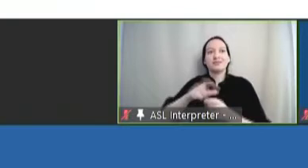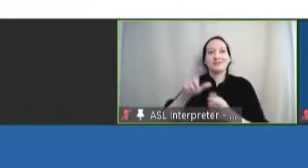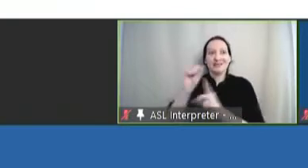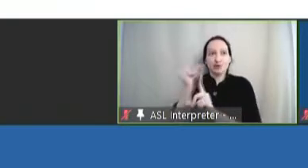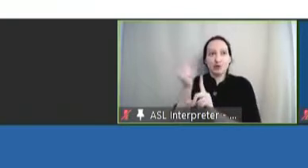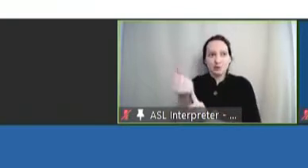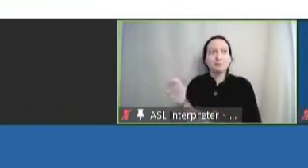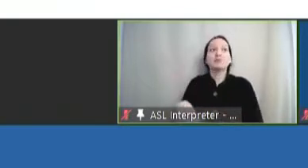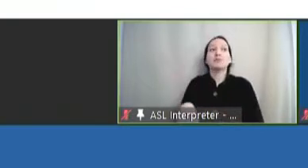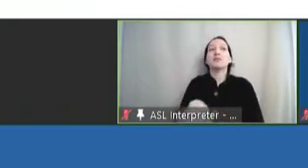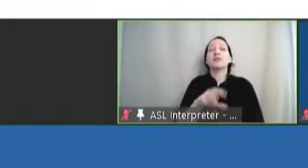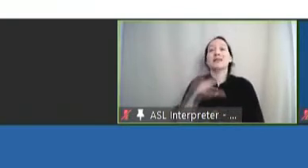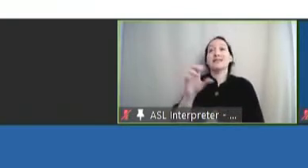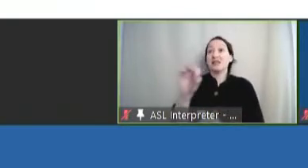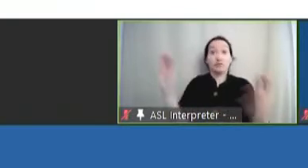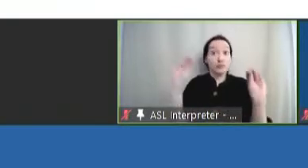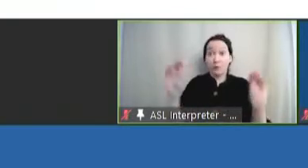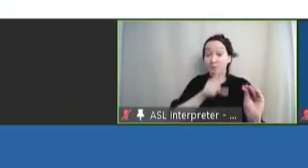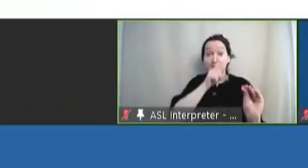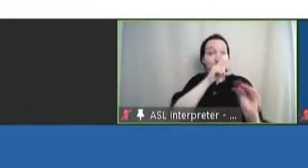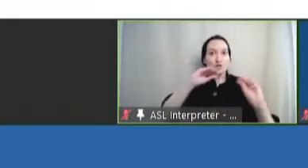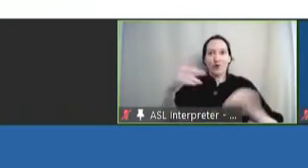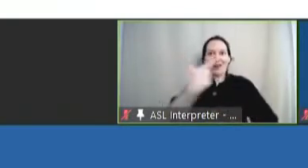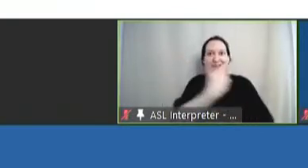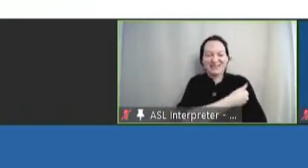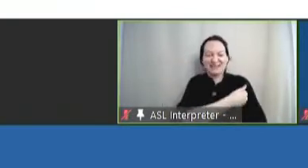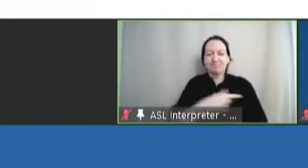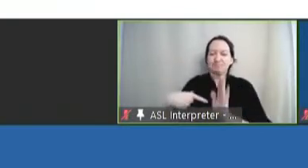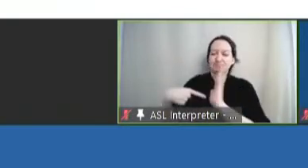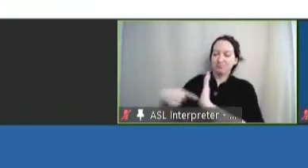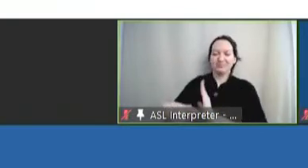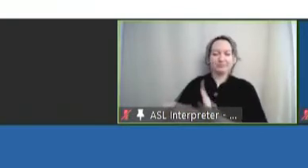if vaccines were not available. We did this by modeling zero vaccination rates.